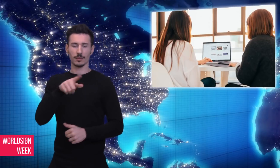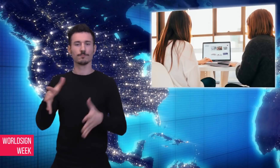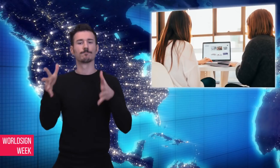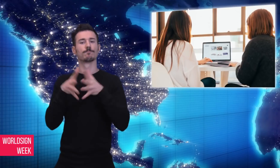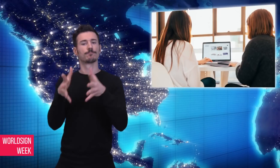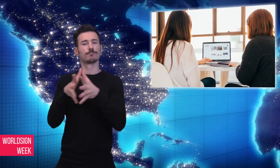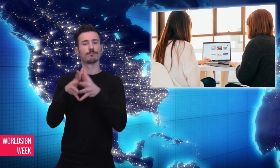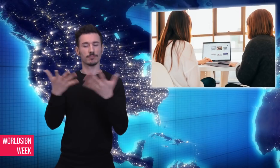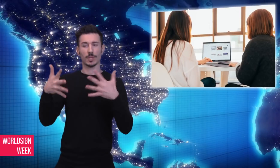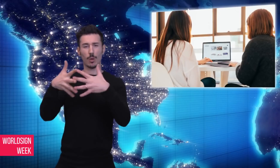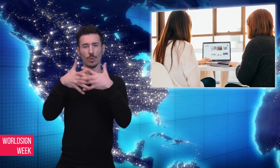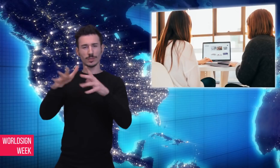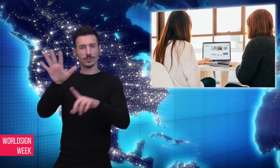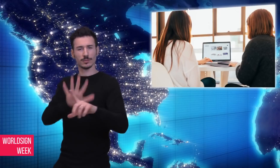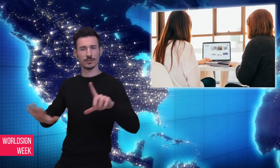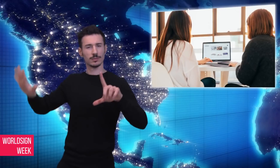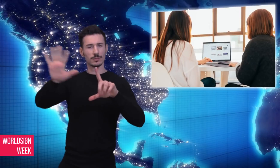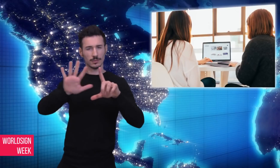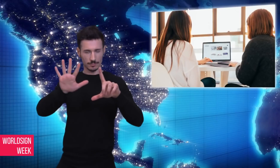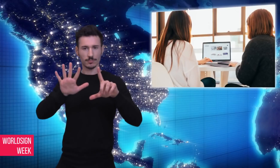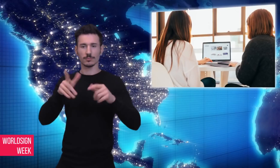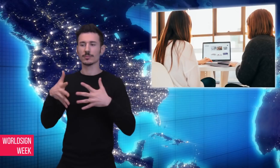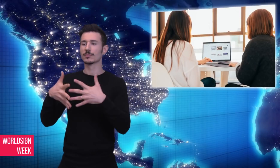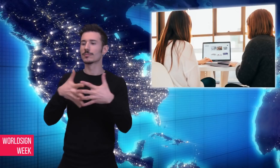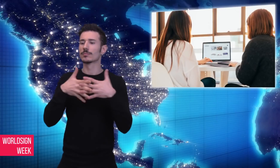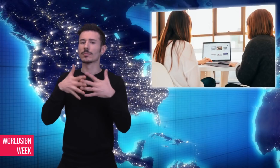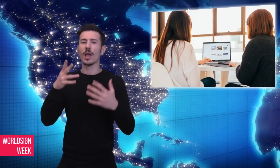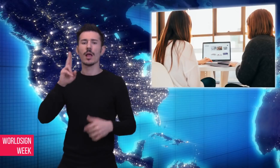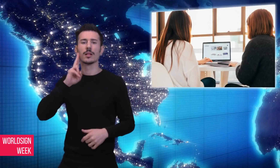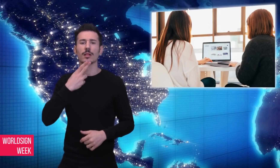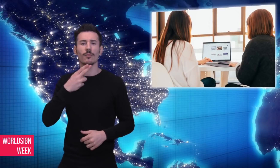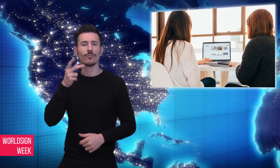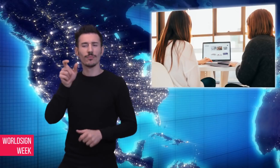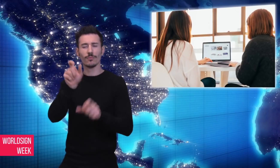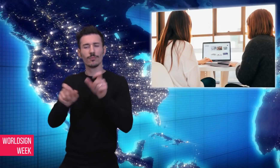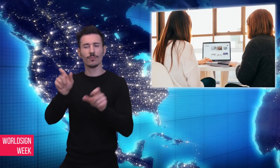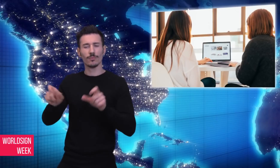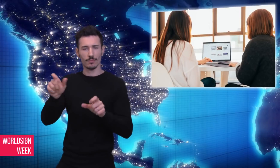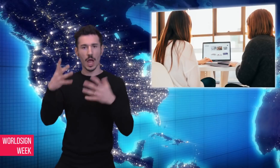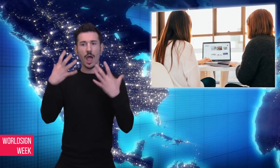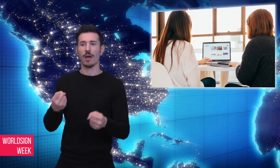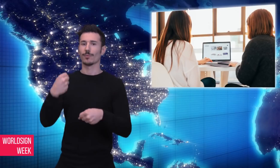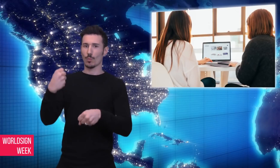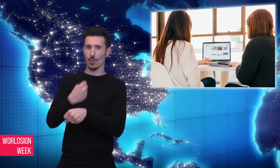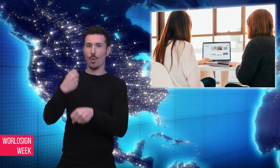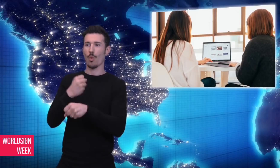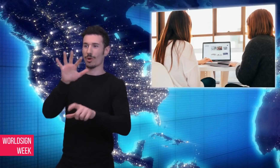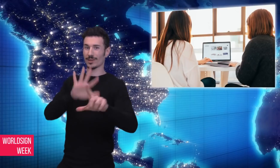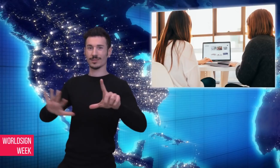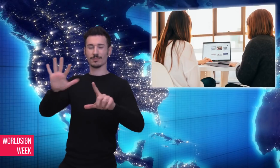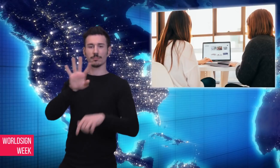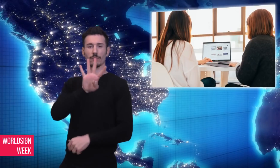that under 40% of Americans with hearing loss secure employment.